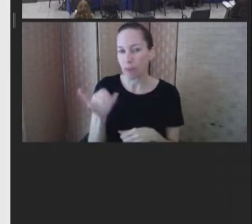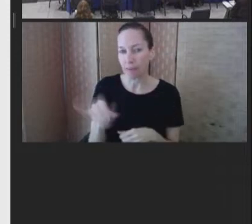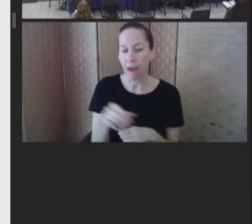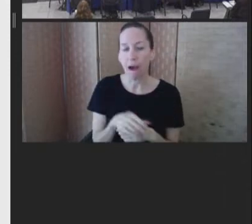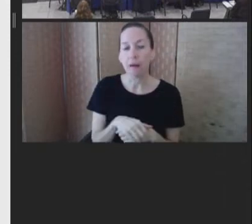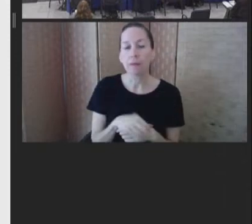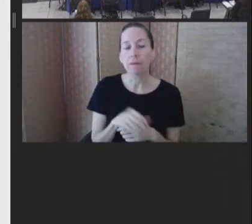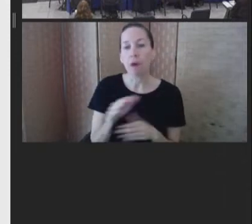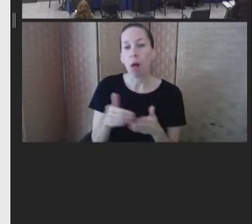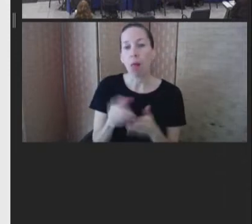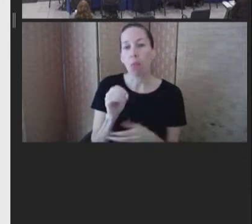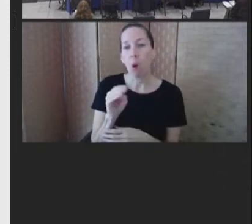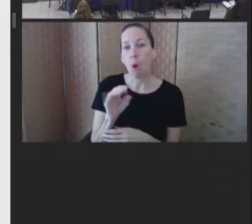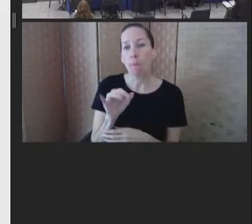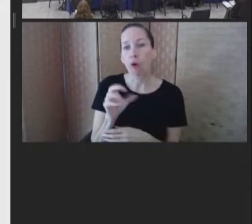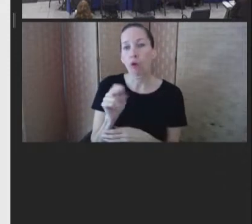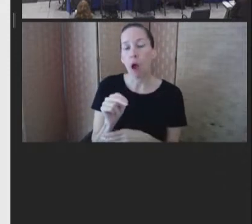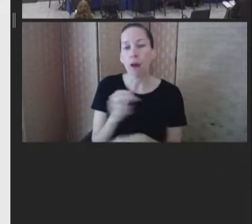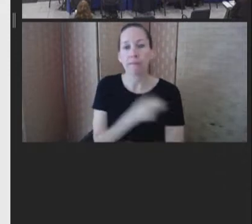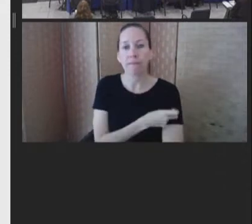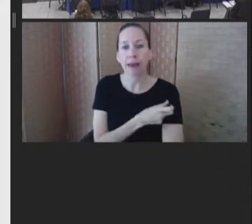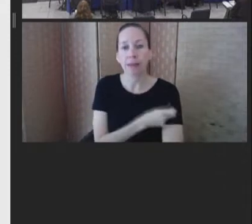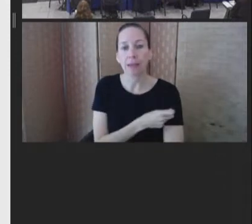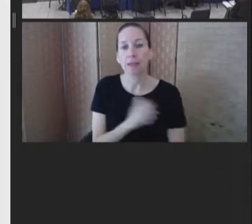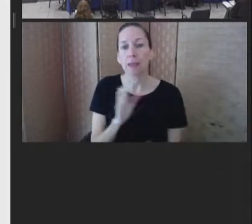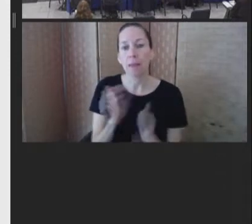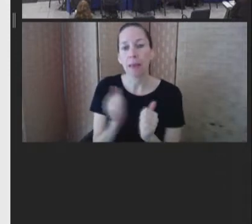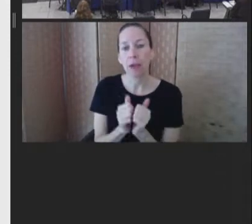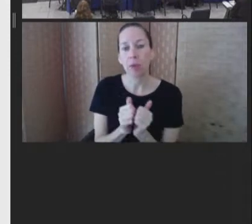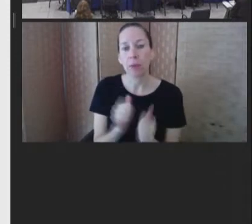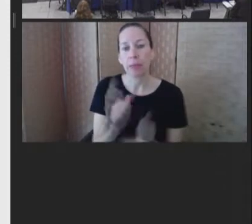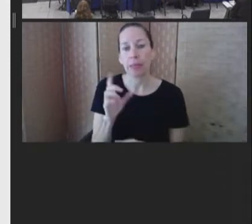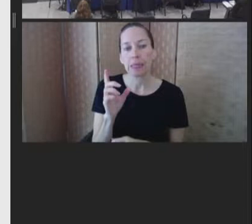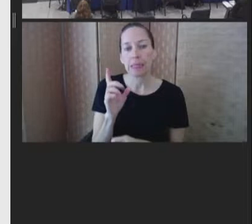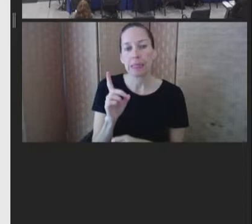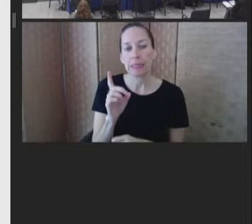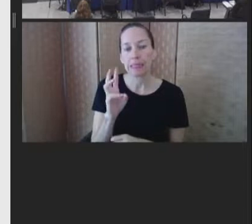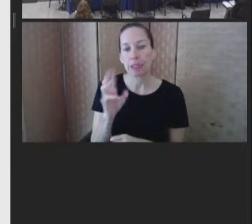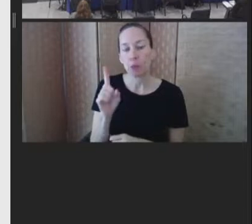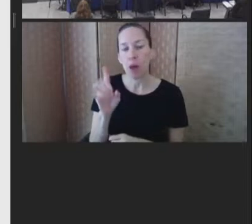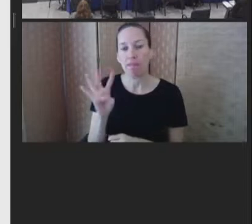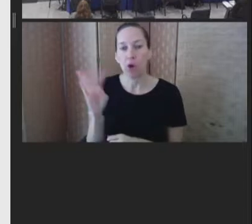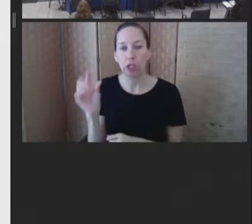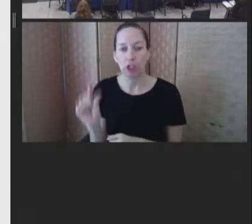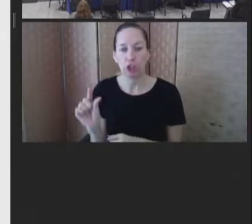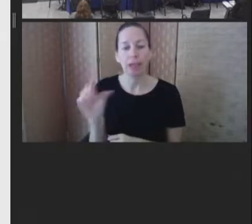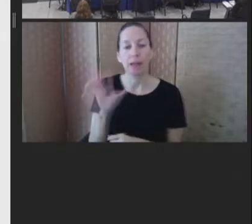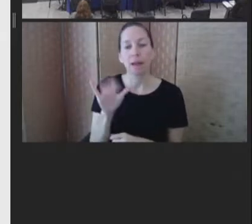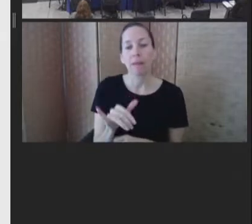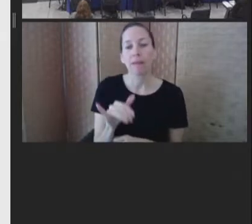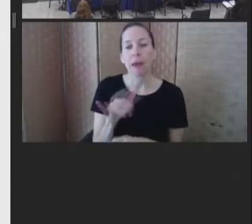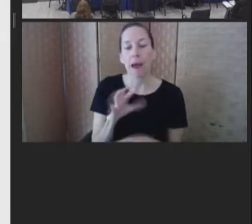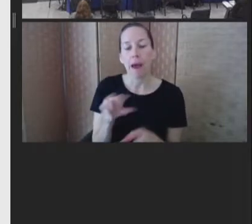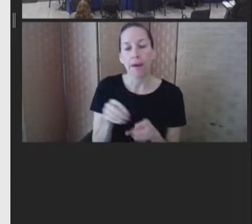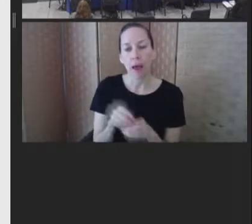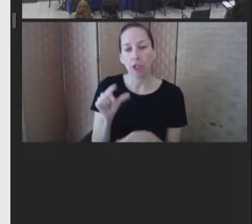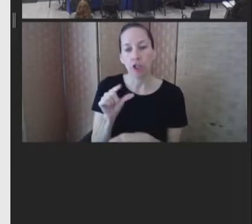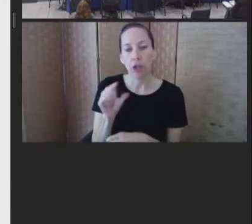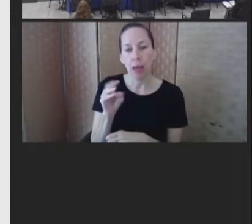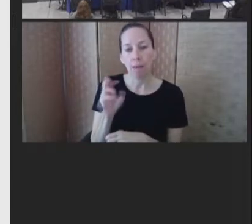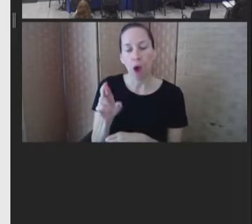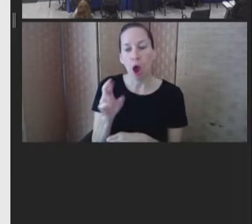vaccines were compared to D614G. This vaccine had a GMR to Omicron BA.1 greater than 1.5,